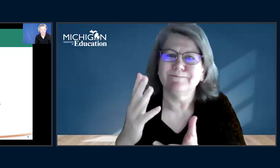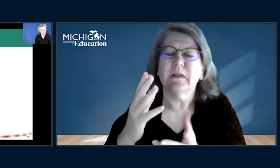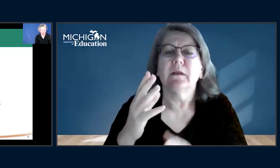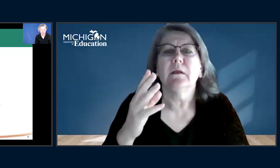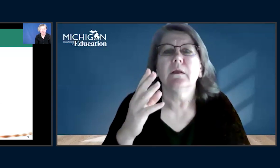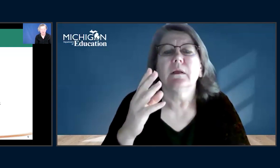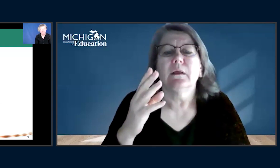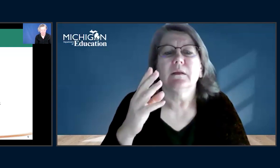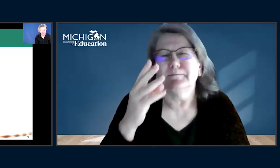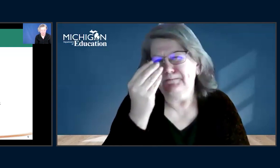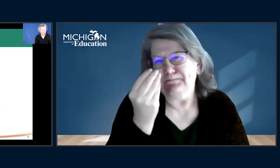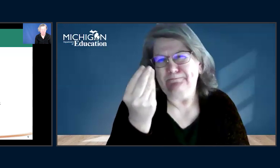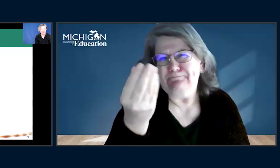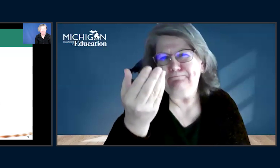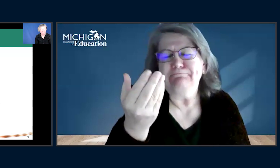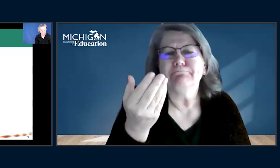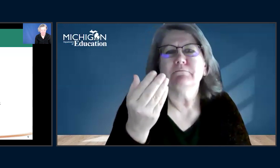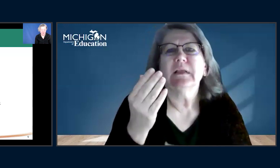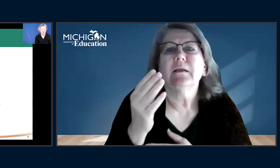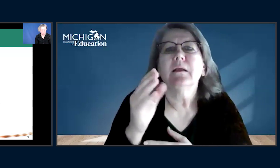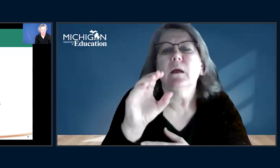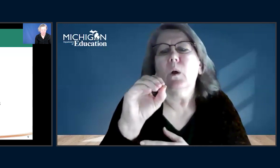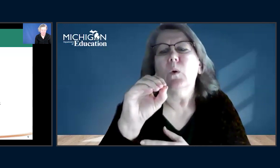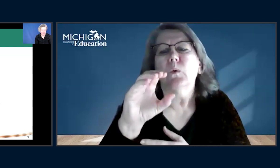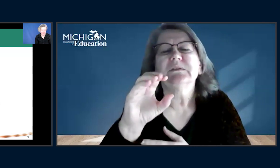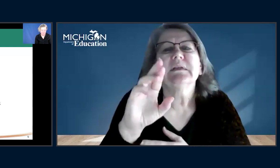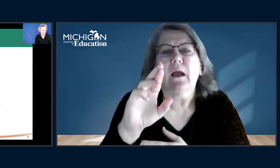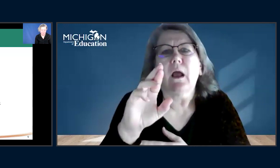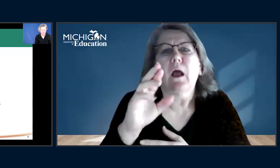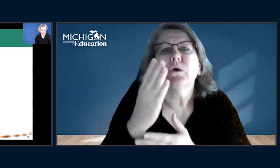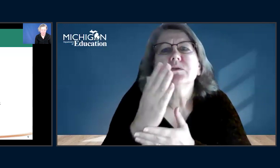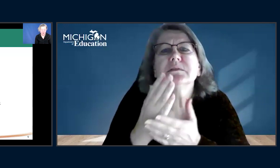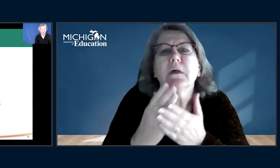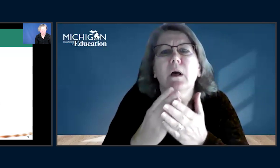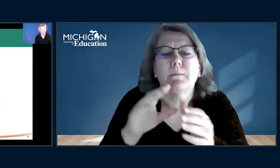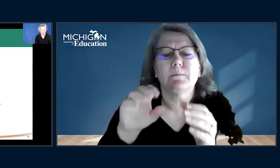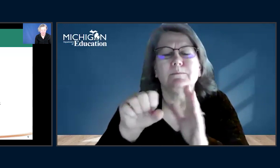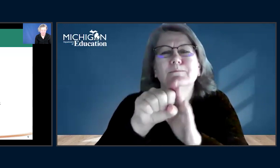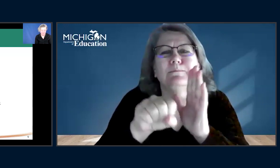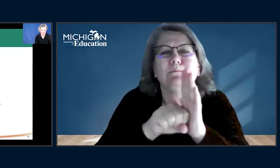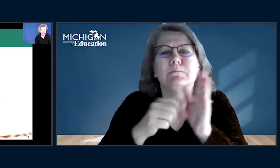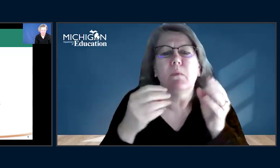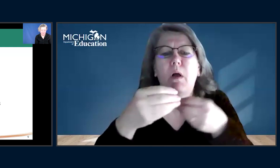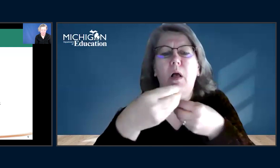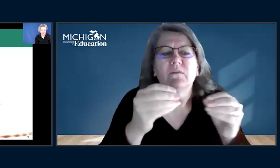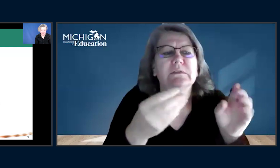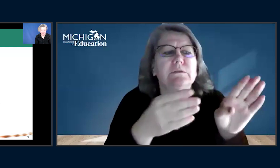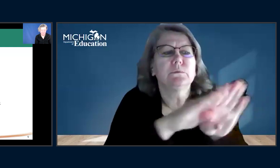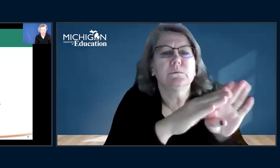It's the OSER. And so-- OCR. So that's OCR is, you know,